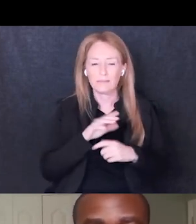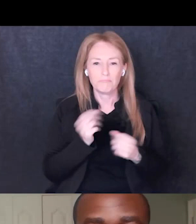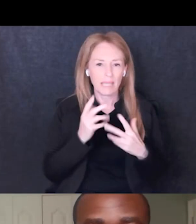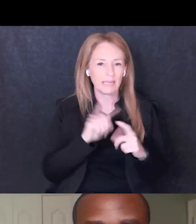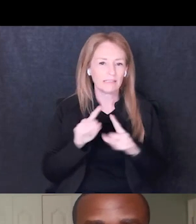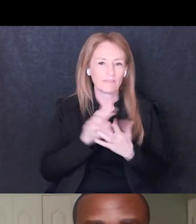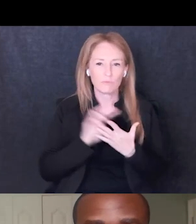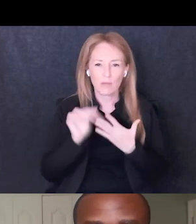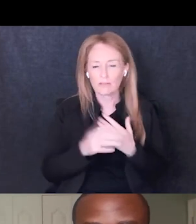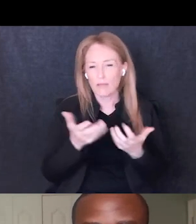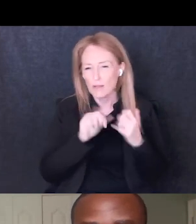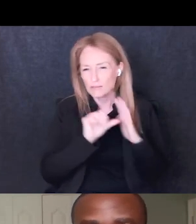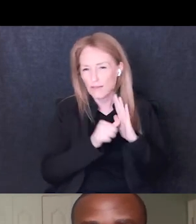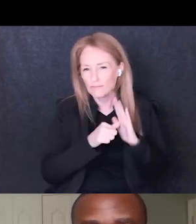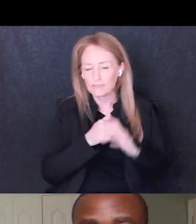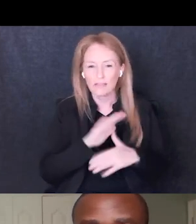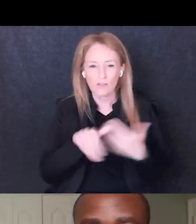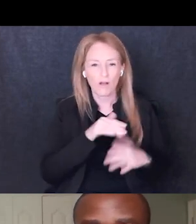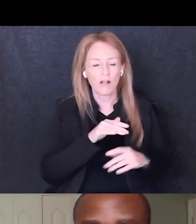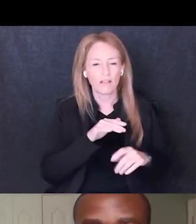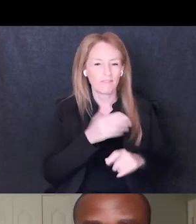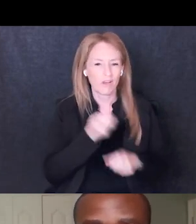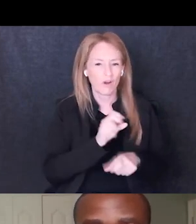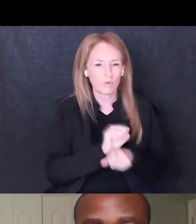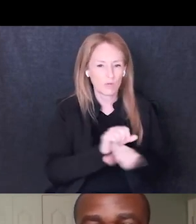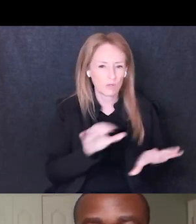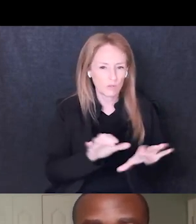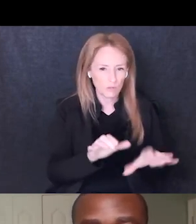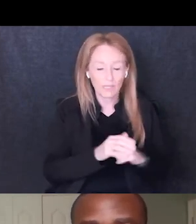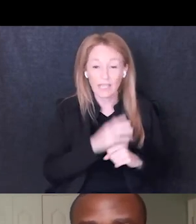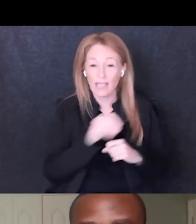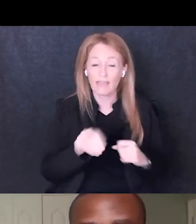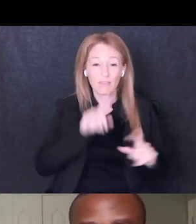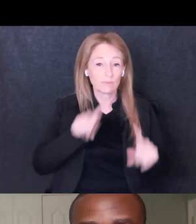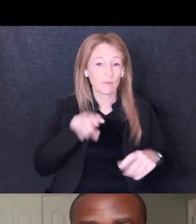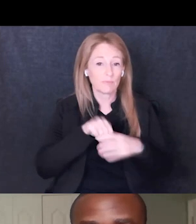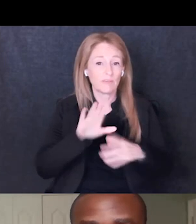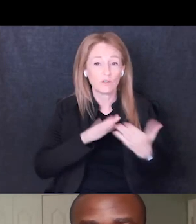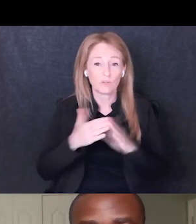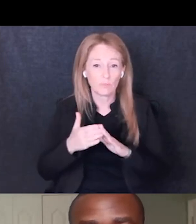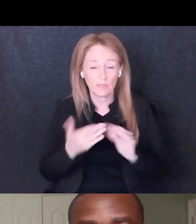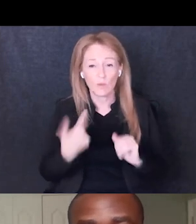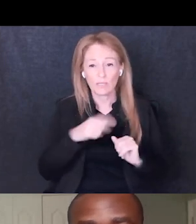ARE DOING IN REGARDS TO BEING RESPONSIVE TO YOUR COMMUNITY. YOU TALK ABOUT THAT MASS SHOOTINGS.